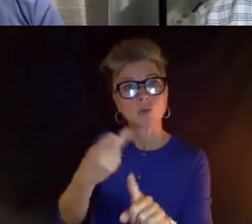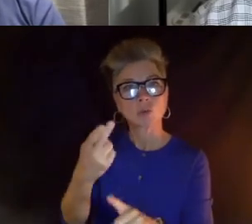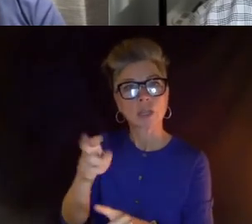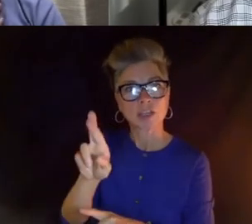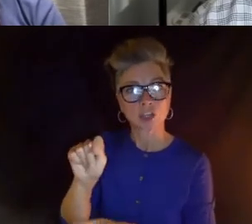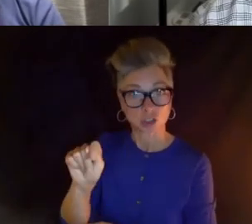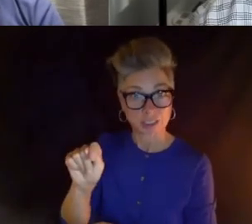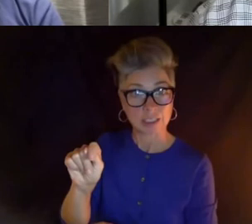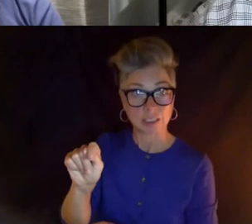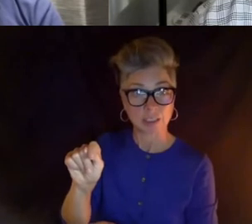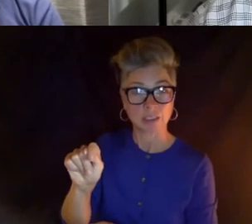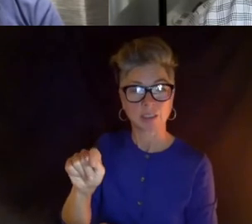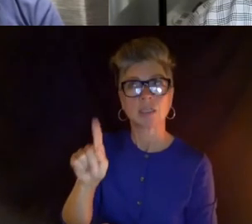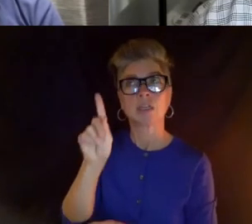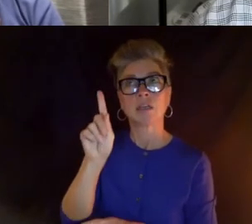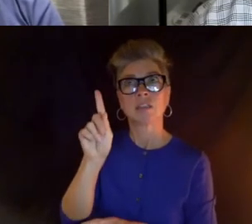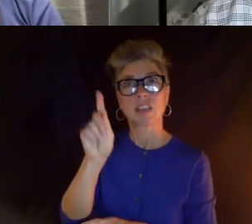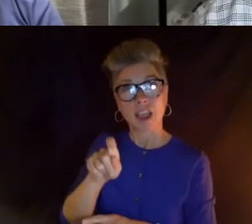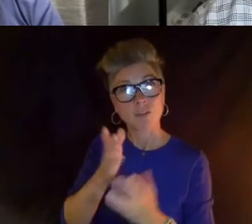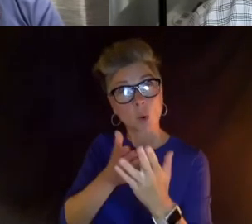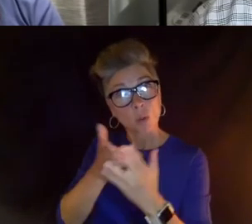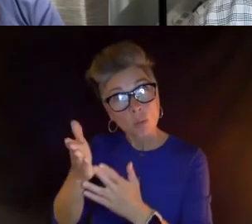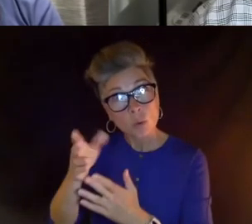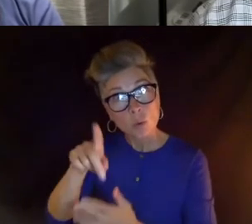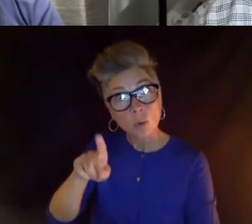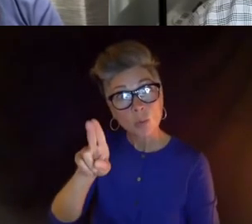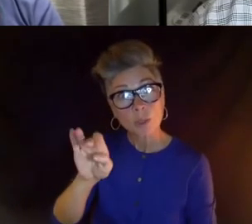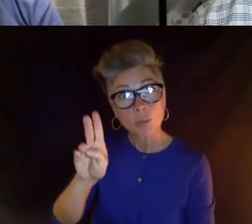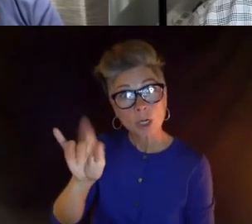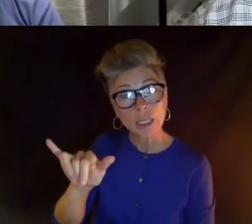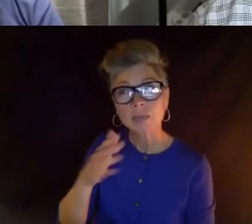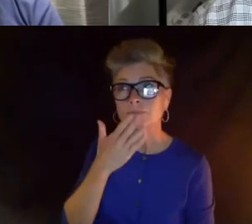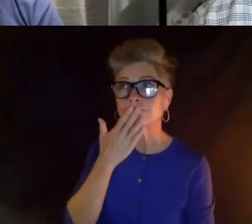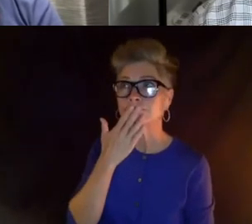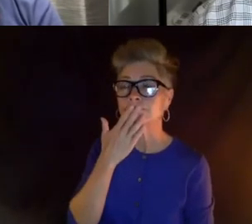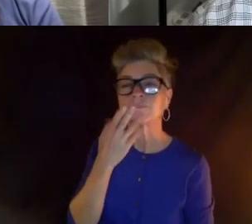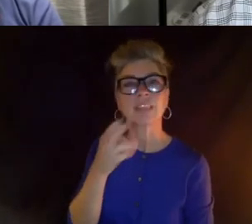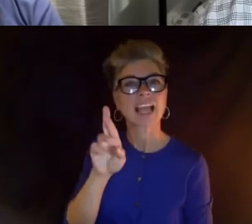Do they ever have to go through puberty? HRT in so many ways is its own puberty,